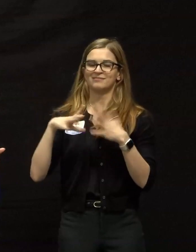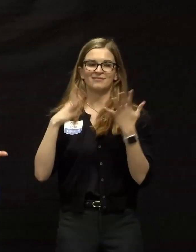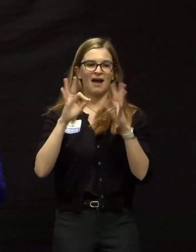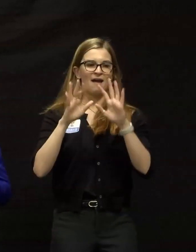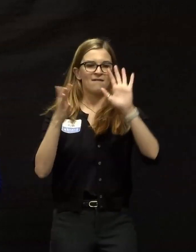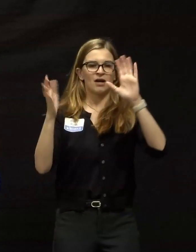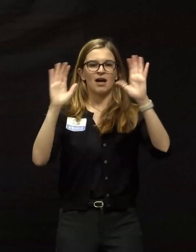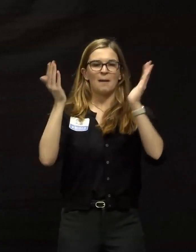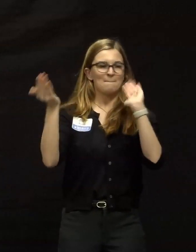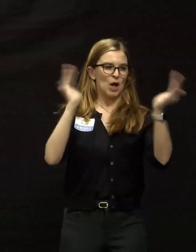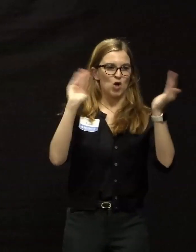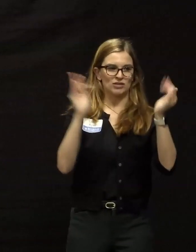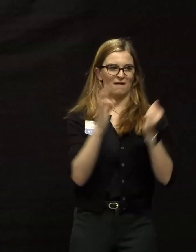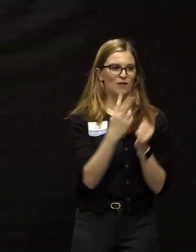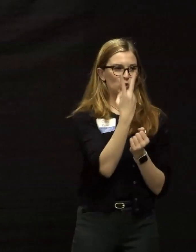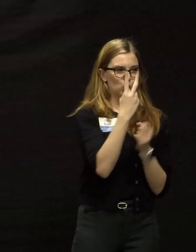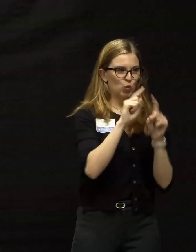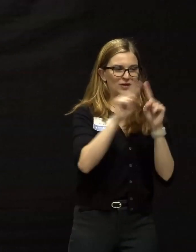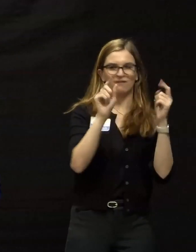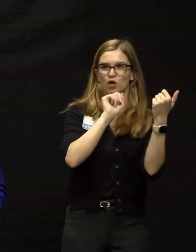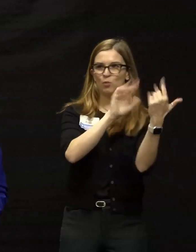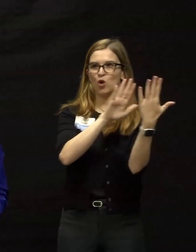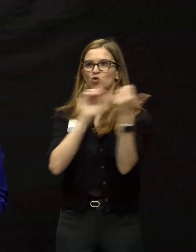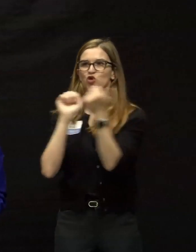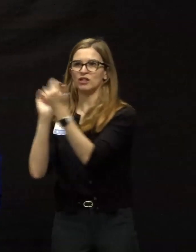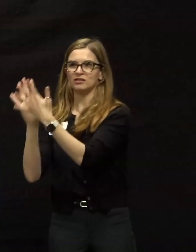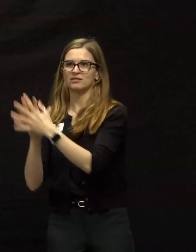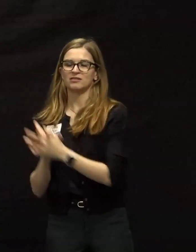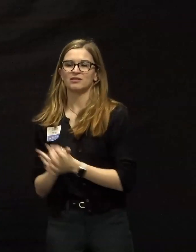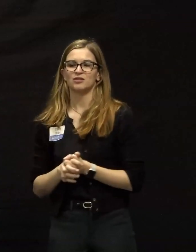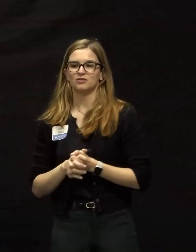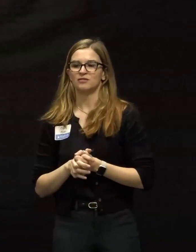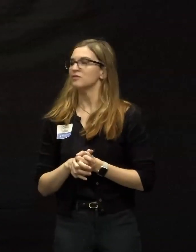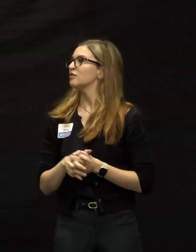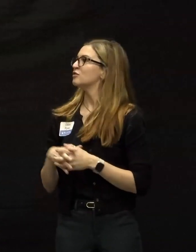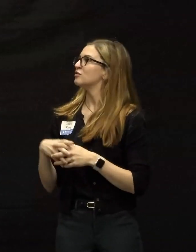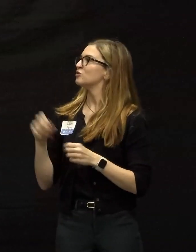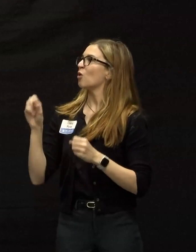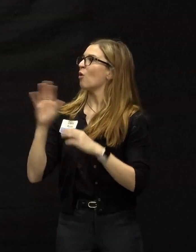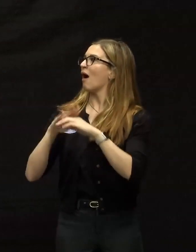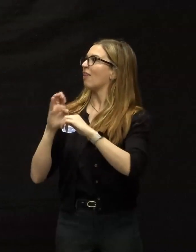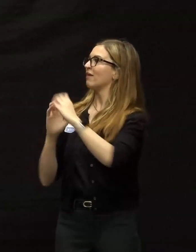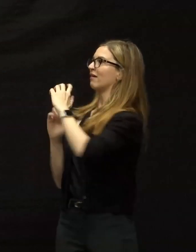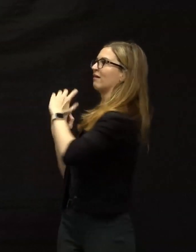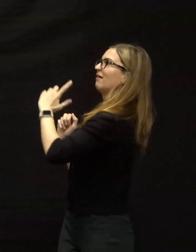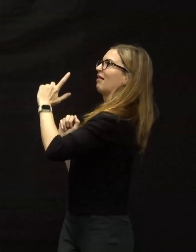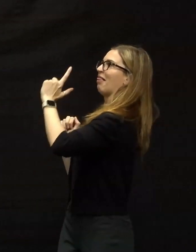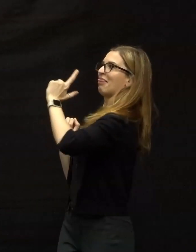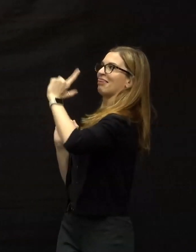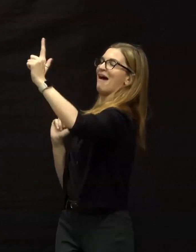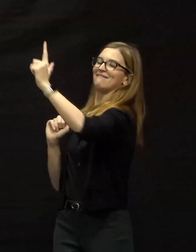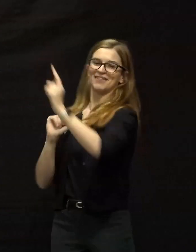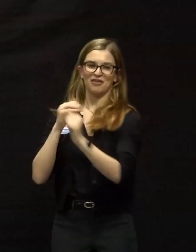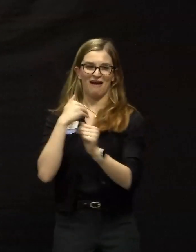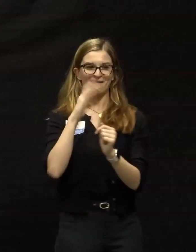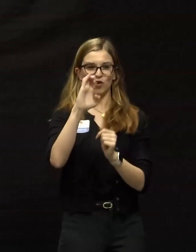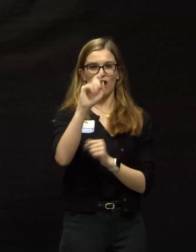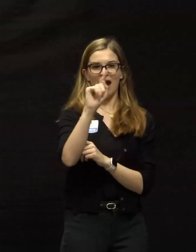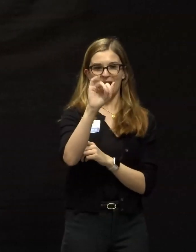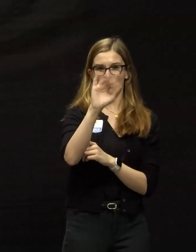So this diagram shows you the comparison between the two different approaches that I mentioned. So on the left side